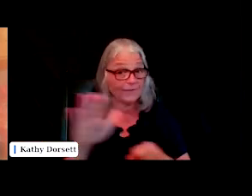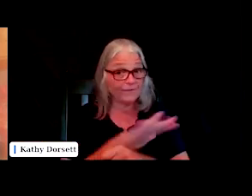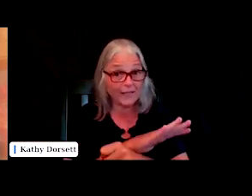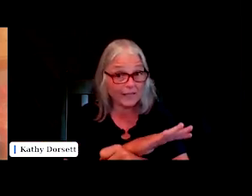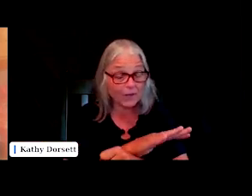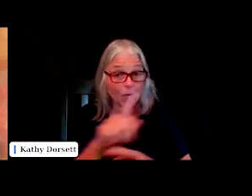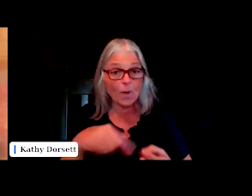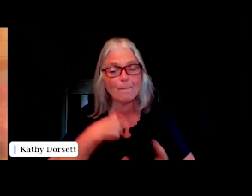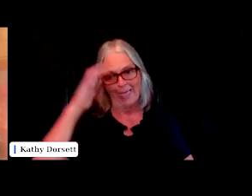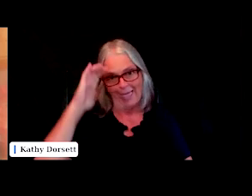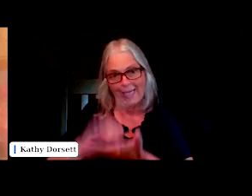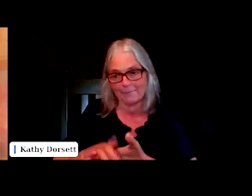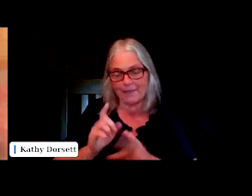My husband